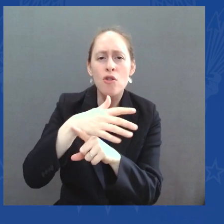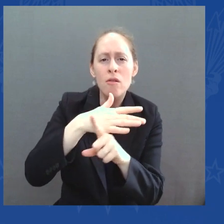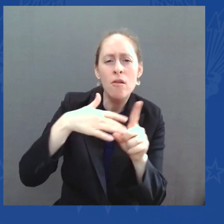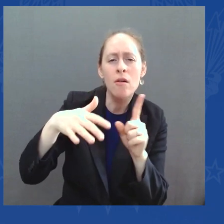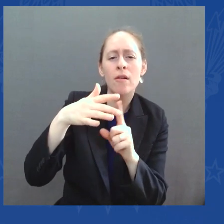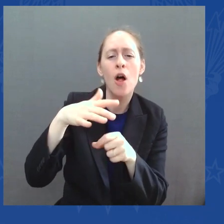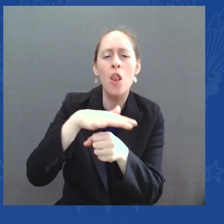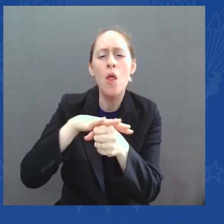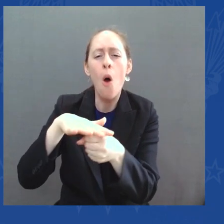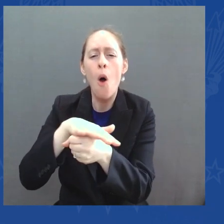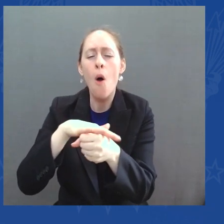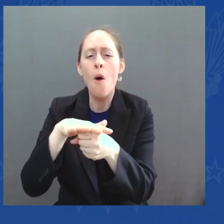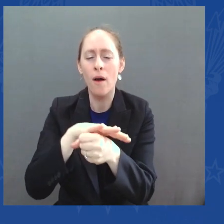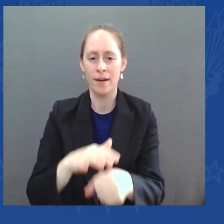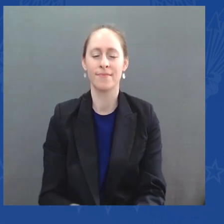to the apprenticeship extremely easy.